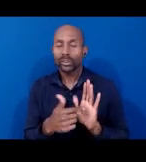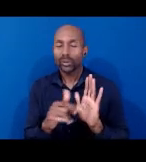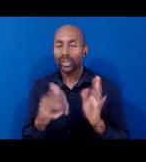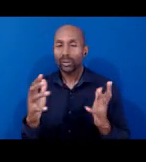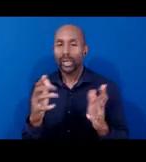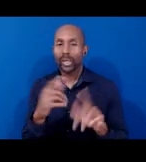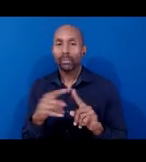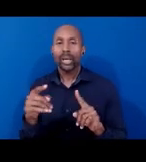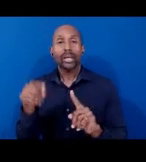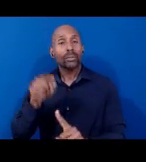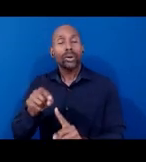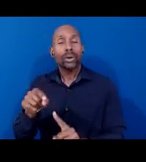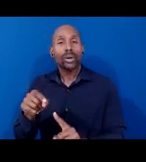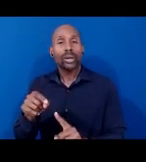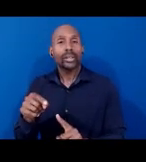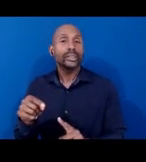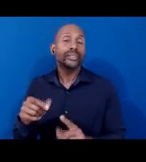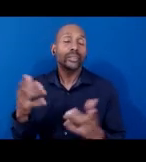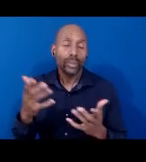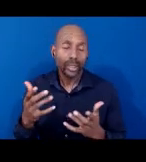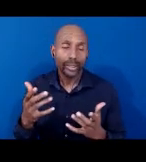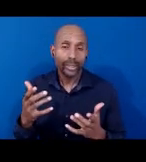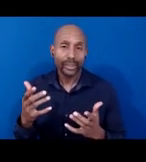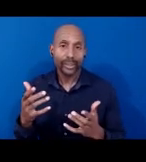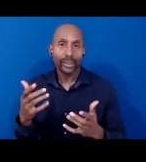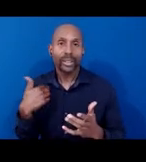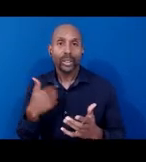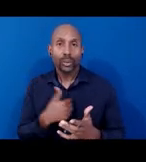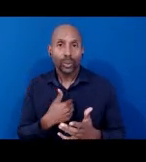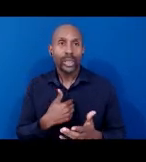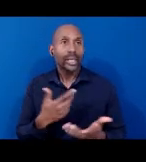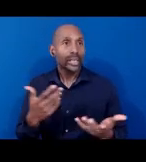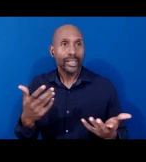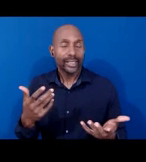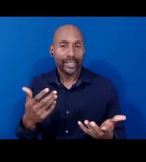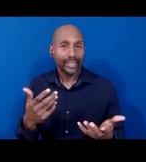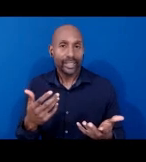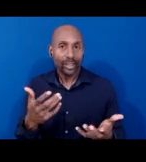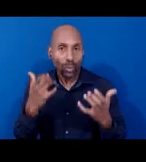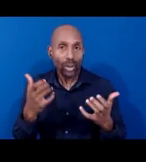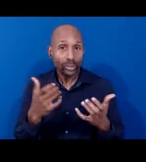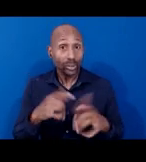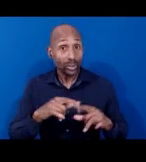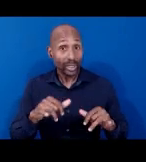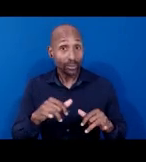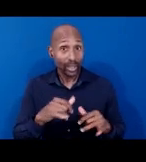bailing out the boat and really think about how we focus on the concrete challenges that are impacting the field.